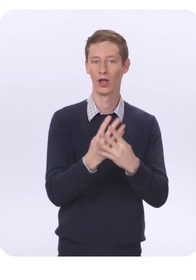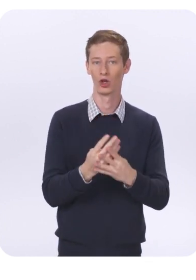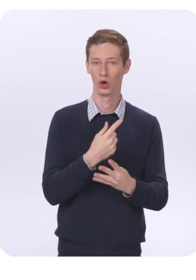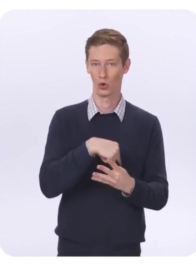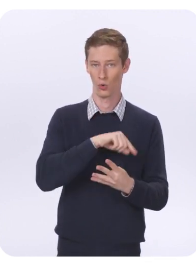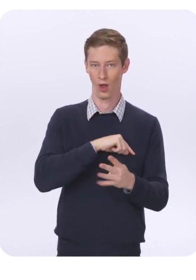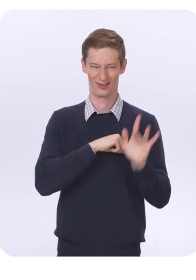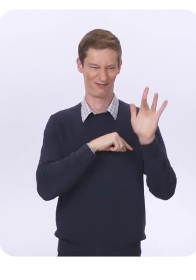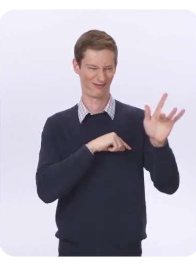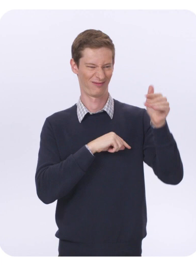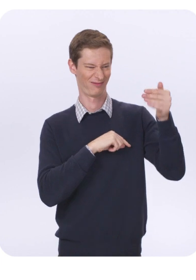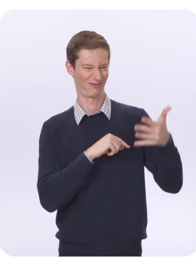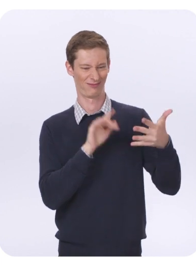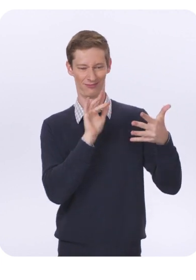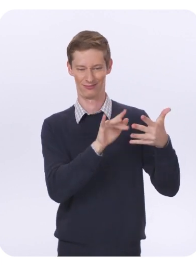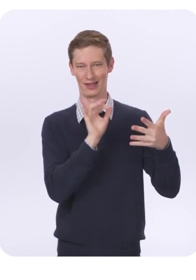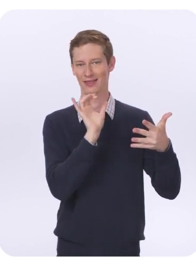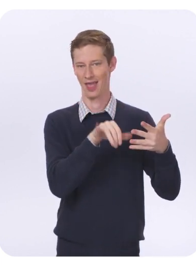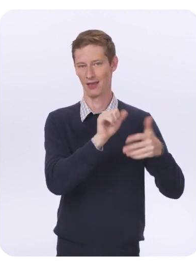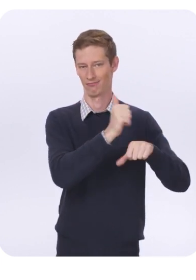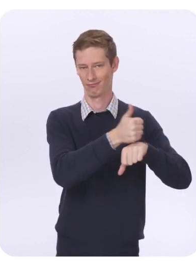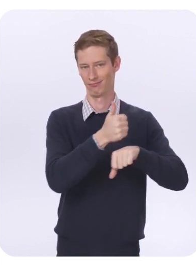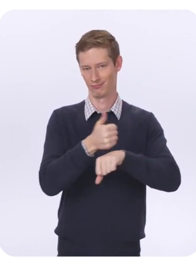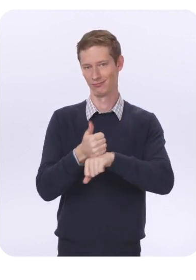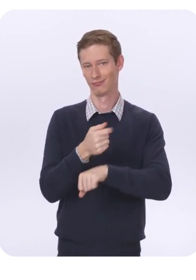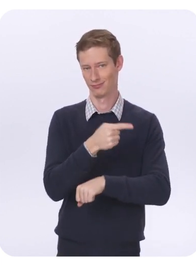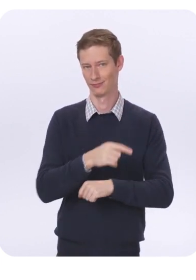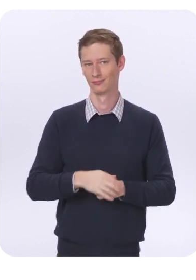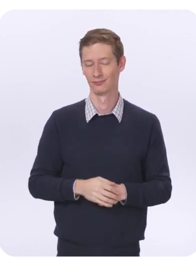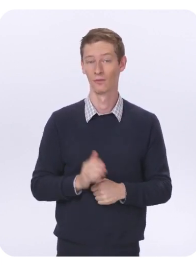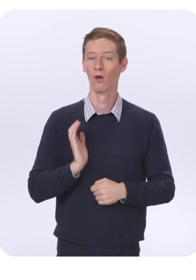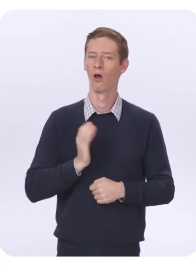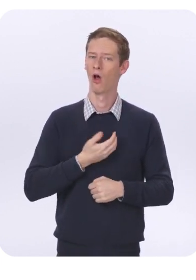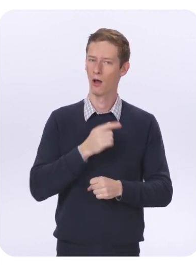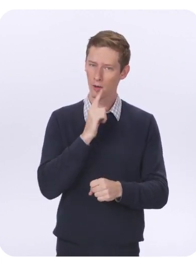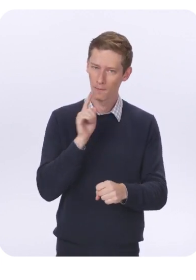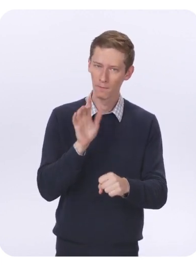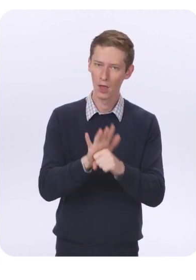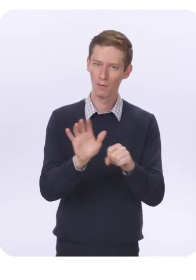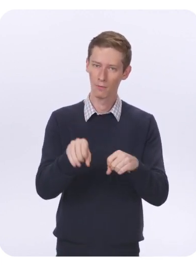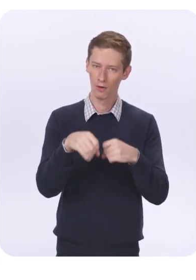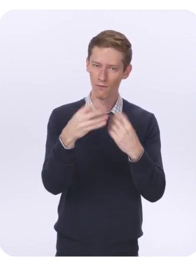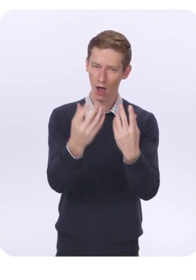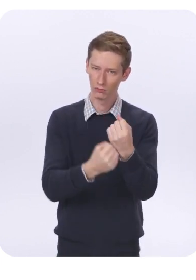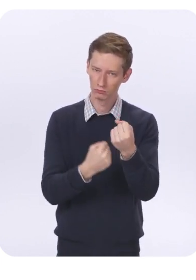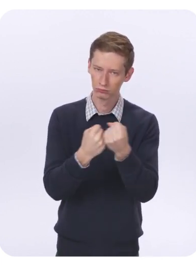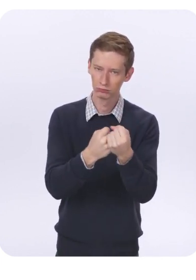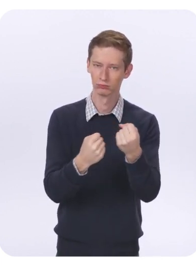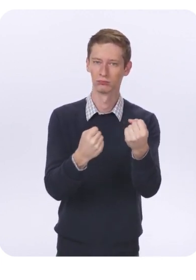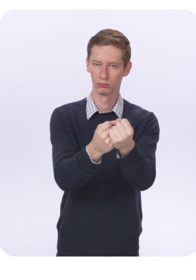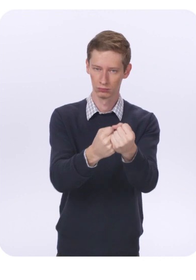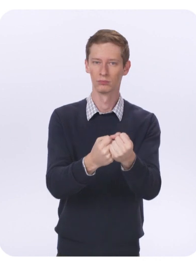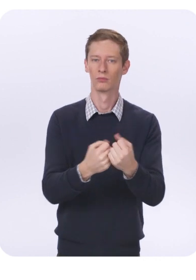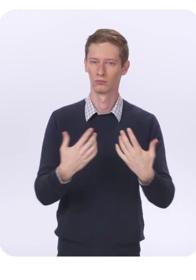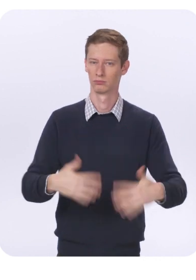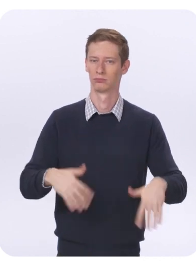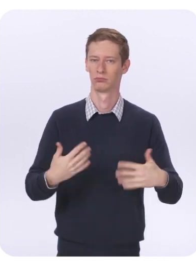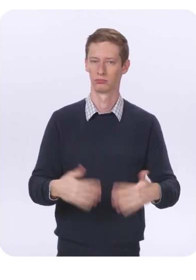Our commitment on providing support for developers grows stronger. One of the recent tools added to our arsenal is